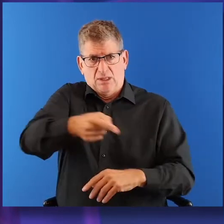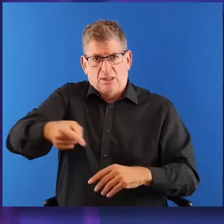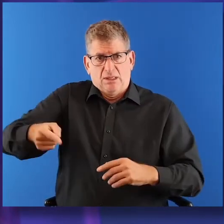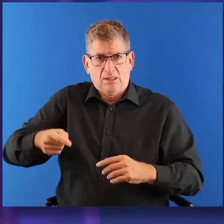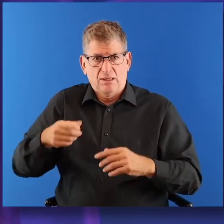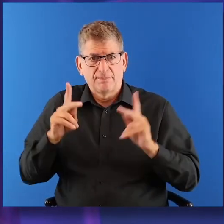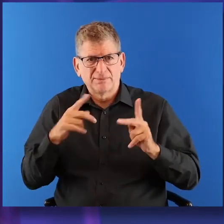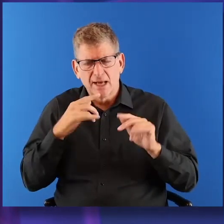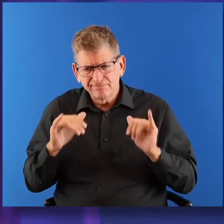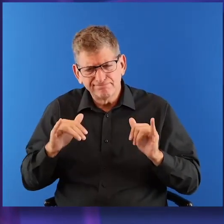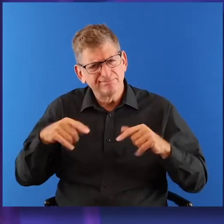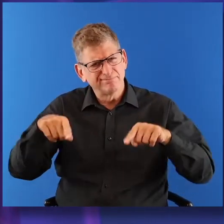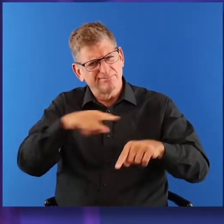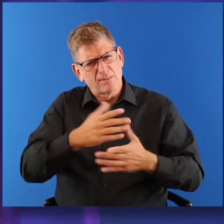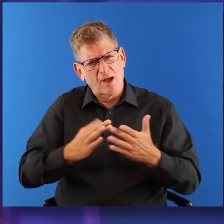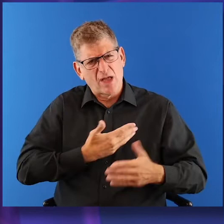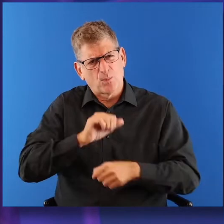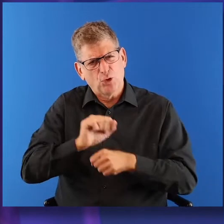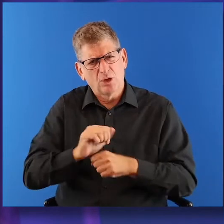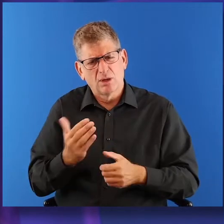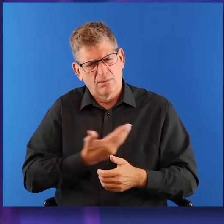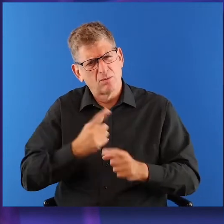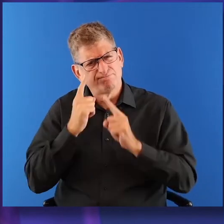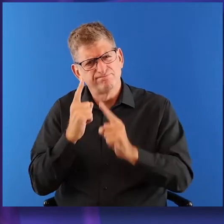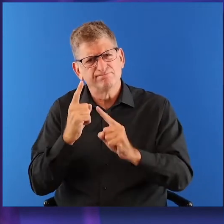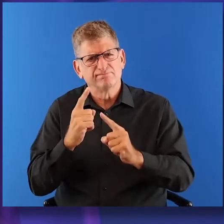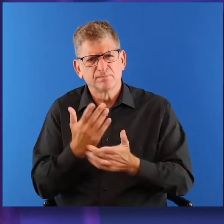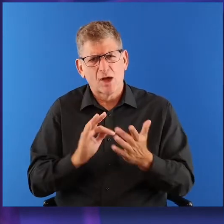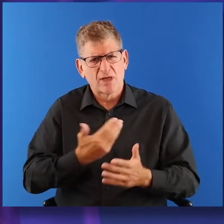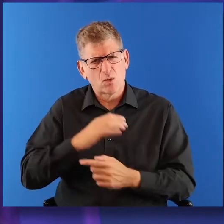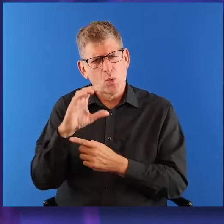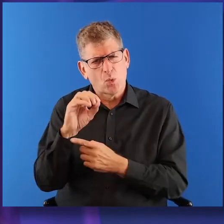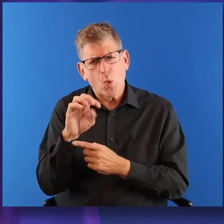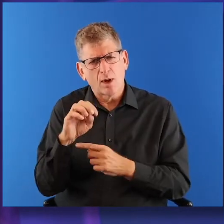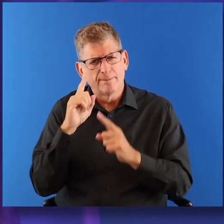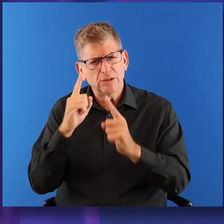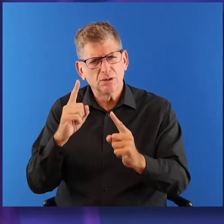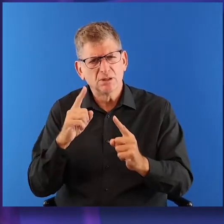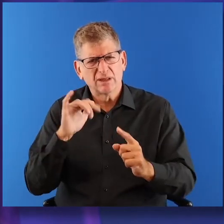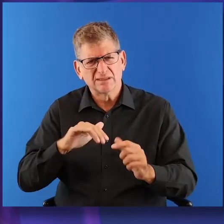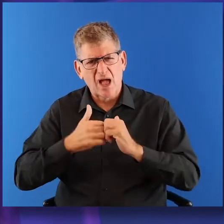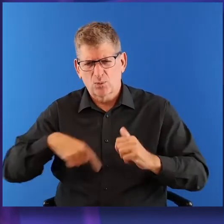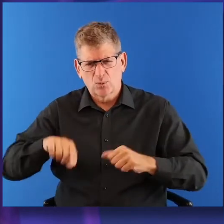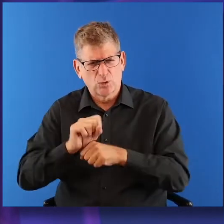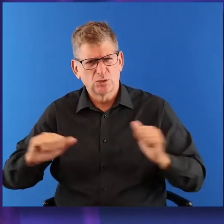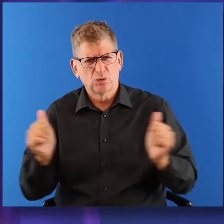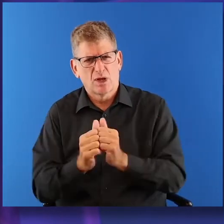and here's how we can do it together. I think what's great is that all over the country and community organizations saw